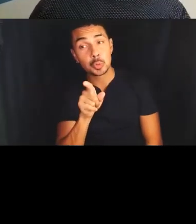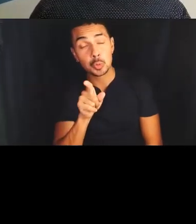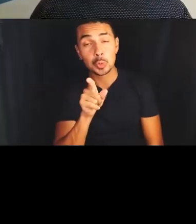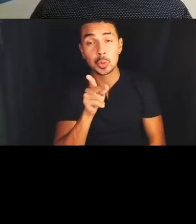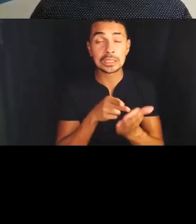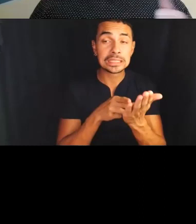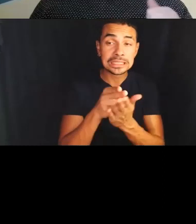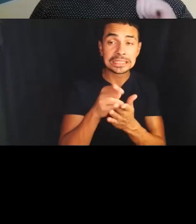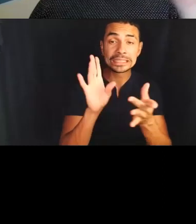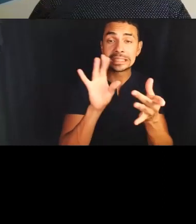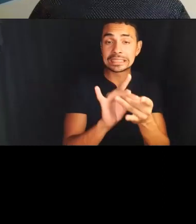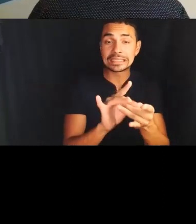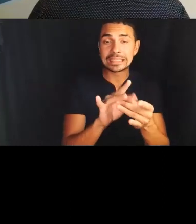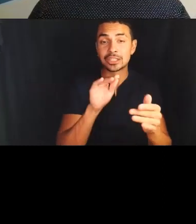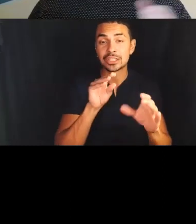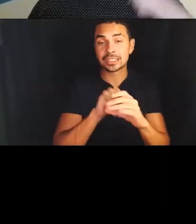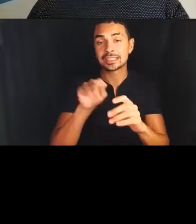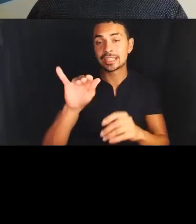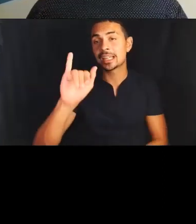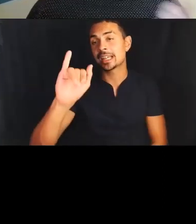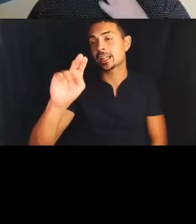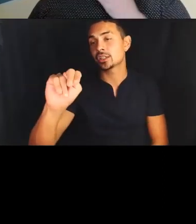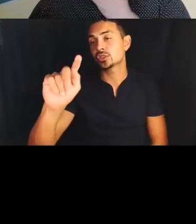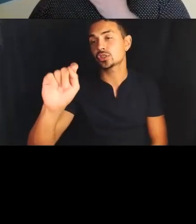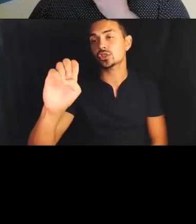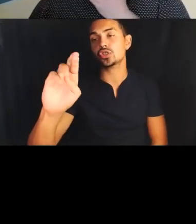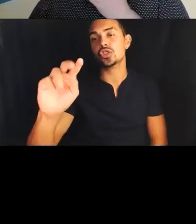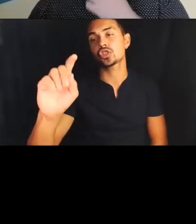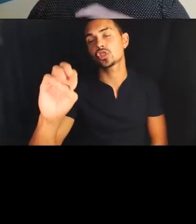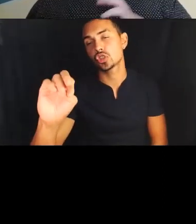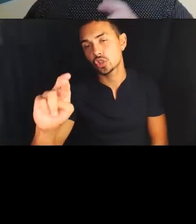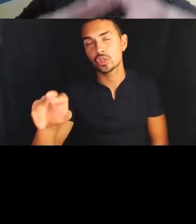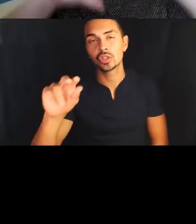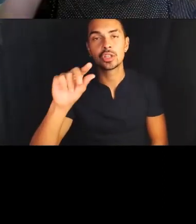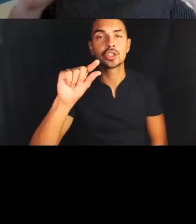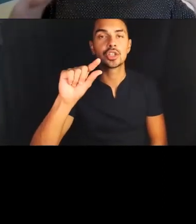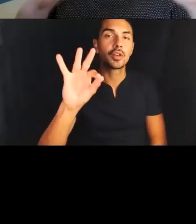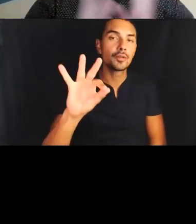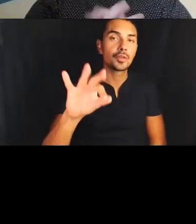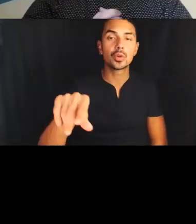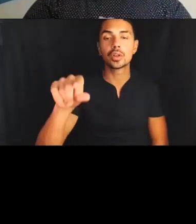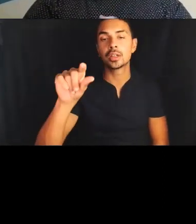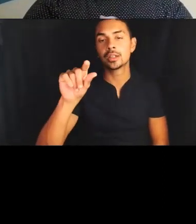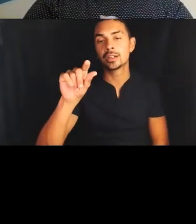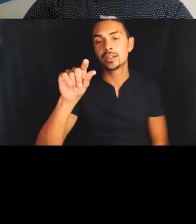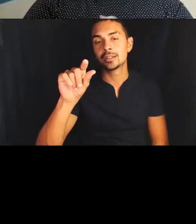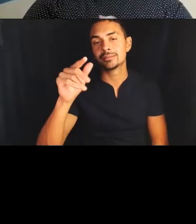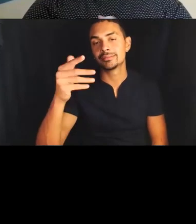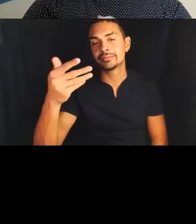Intergender, genderqueer, gender fluid, things like that, so we kind of lumped those in this umbrella.